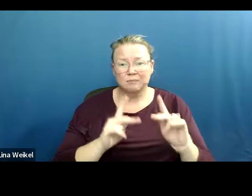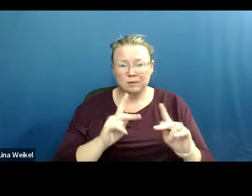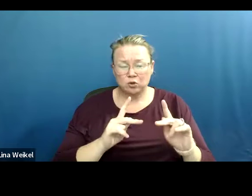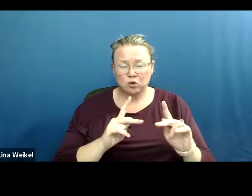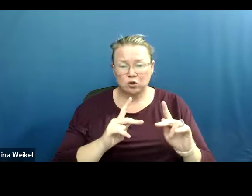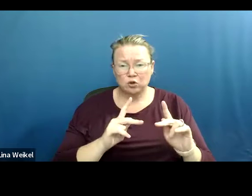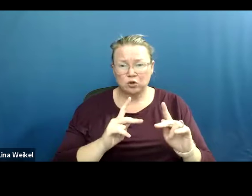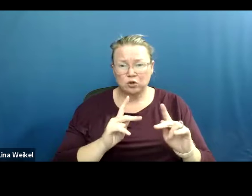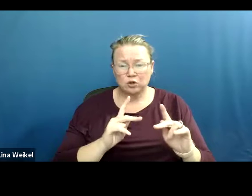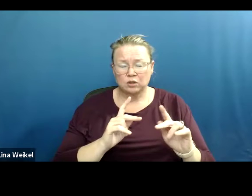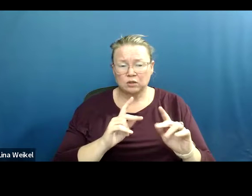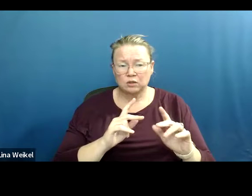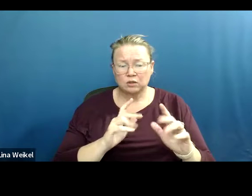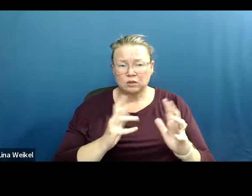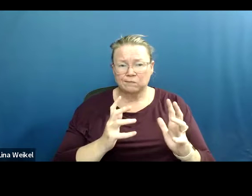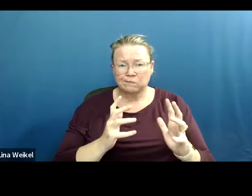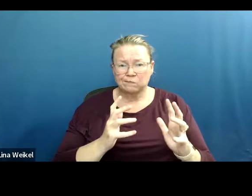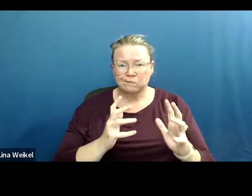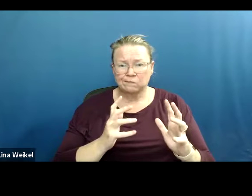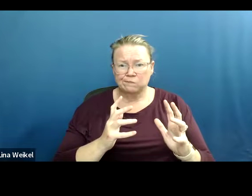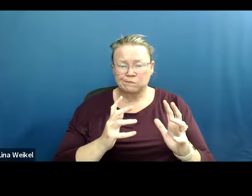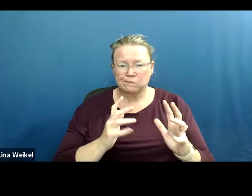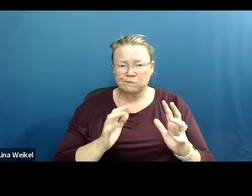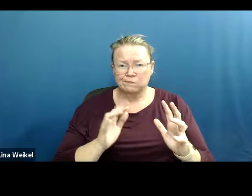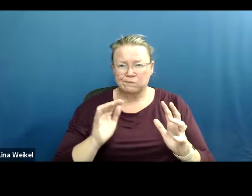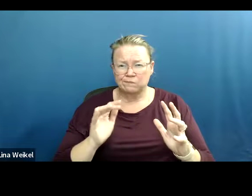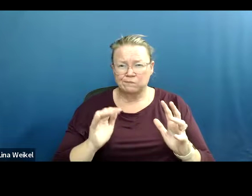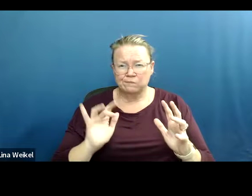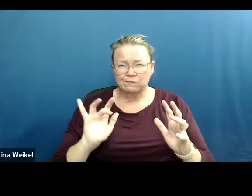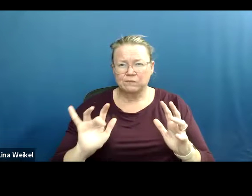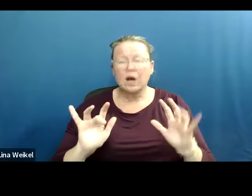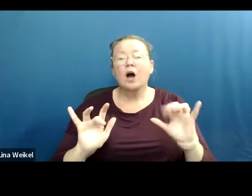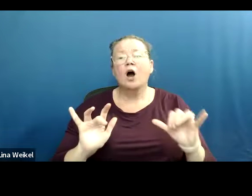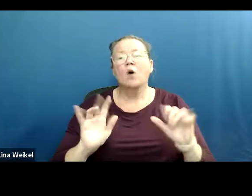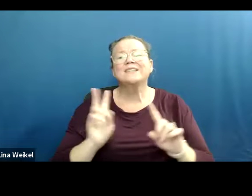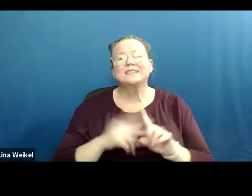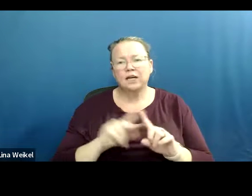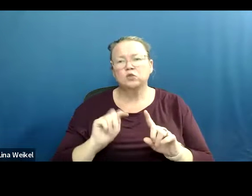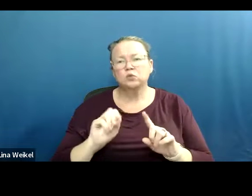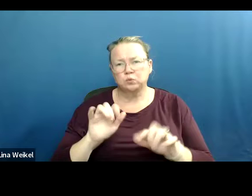Harm (He/Him): and then Harm (He/Him): and click you. Oh, assigned to type. Okay, there we go.